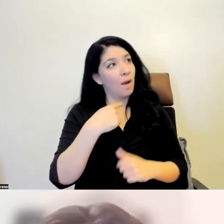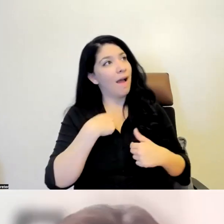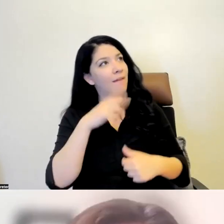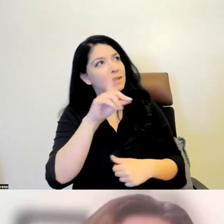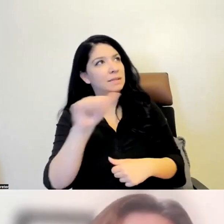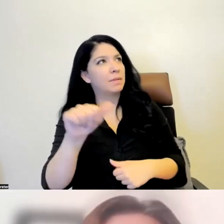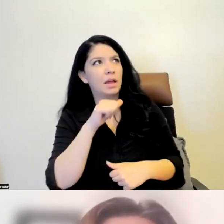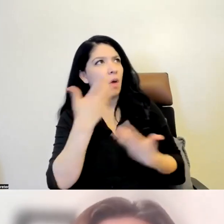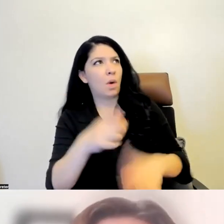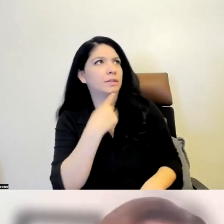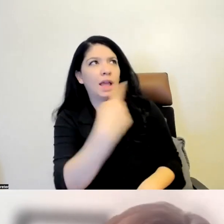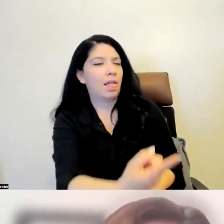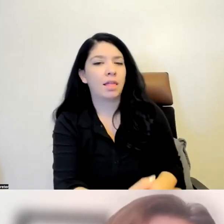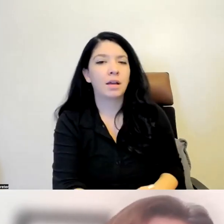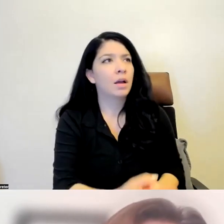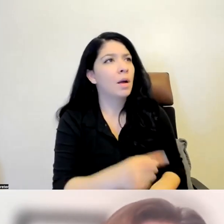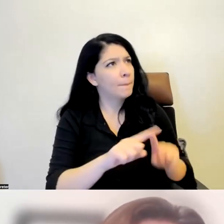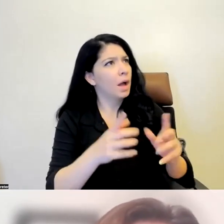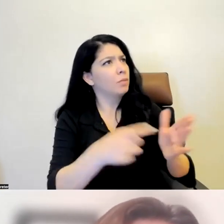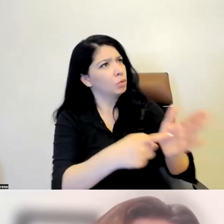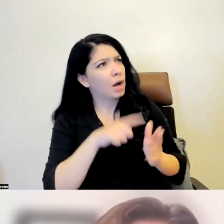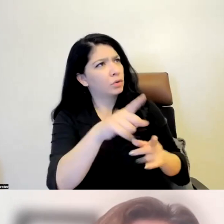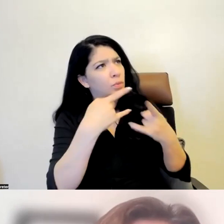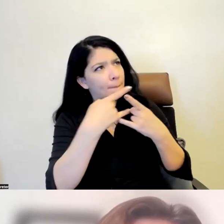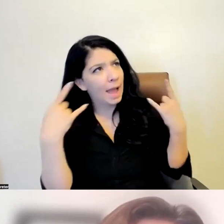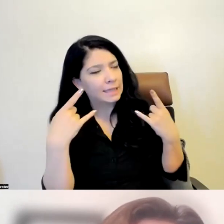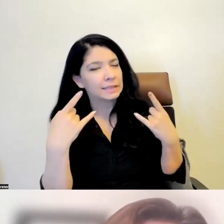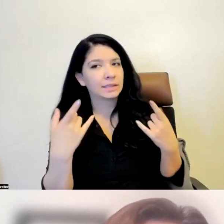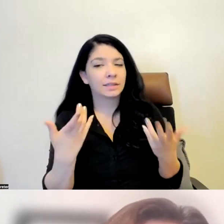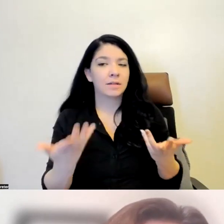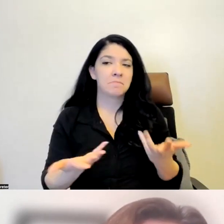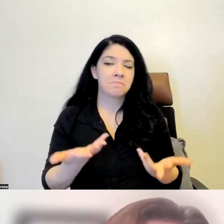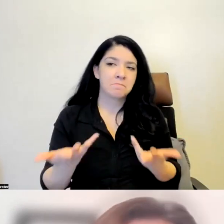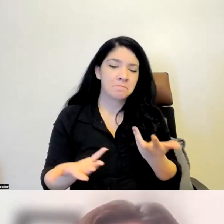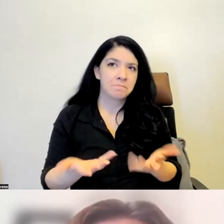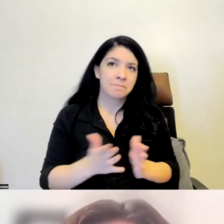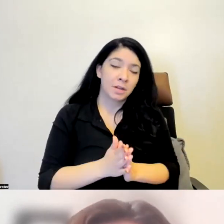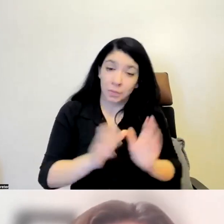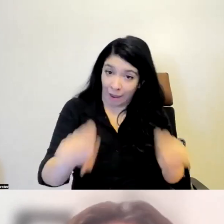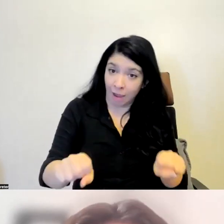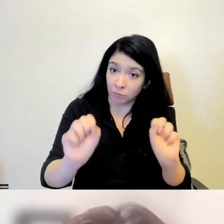tell you what it is but I want you to wear a mask, I mean, you can do that and see if